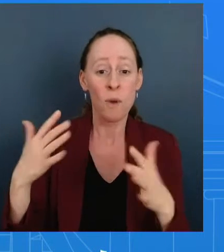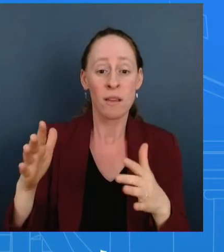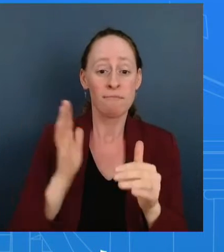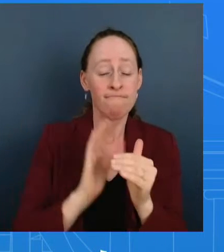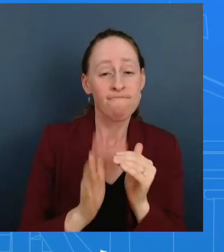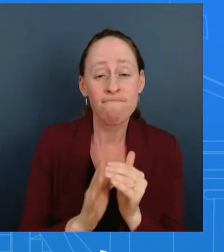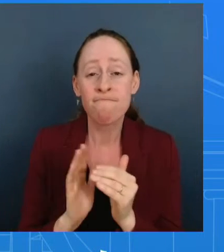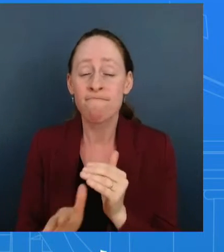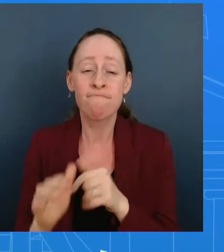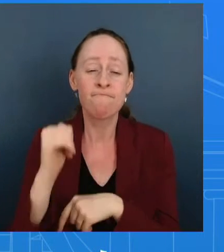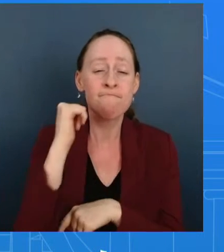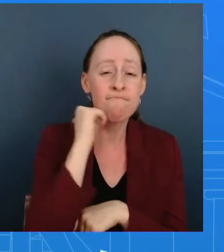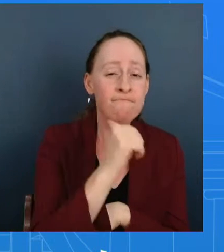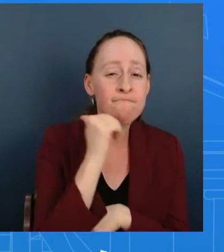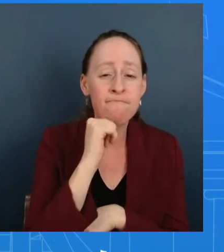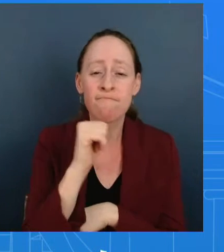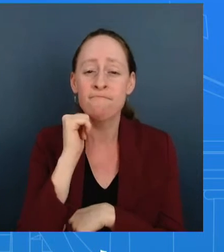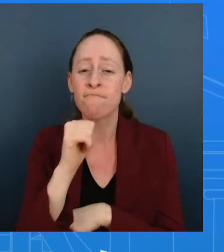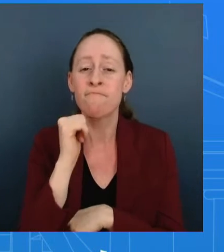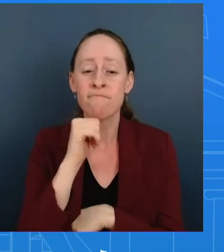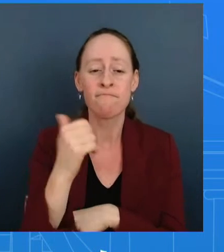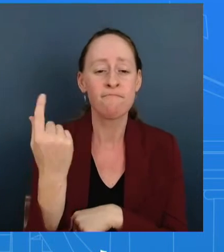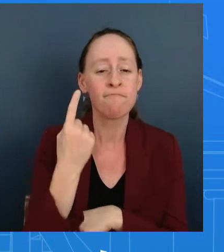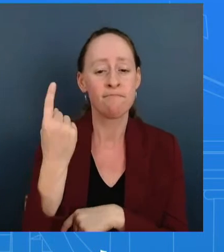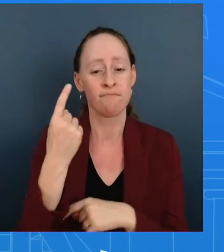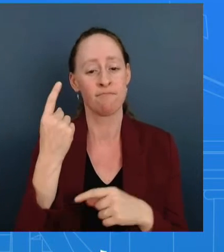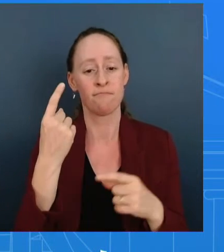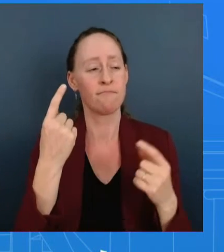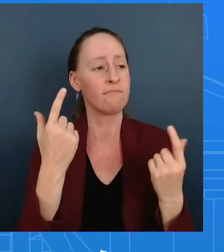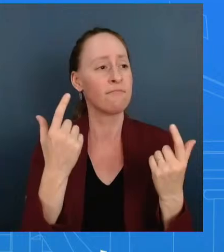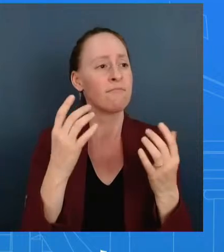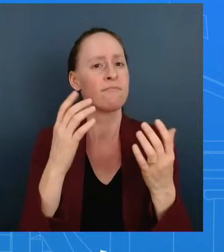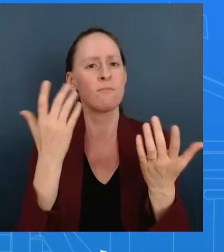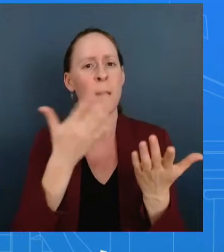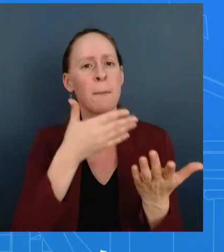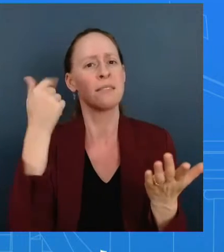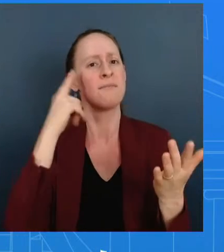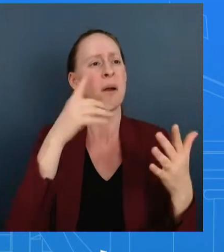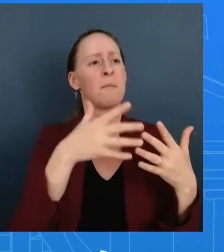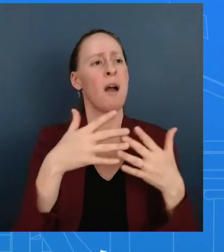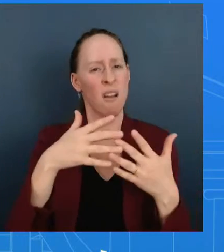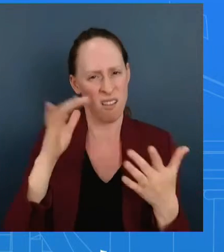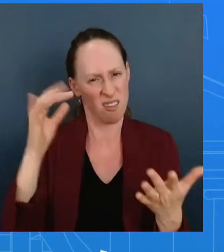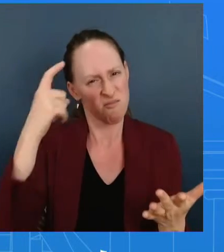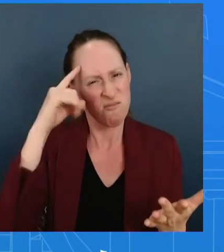And that is what the medical doctor has said. That is what the specialist said.